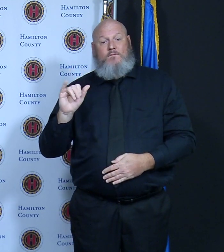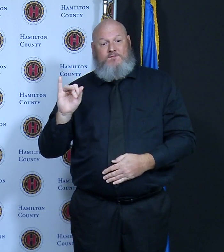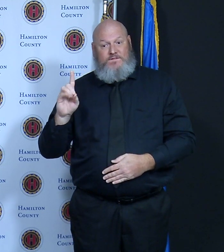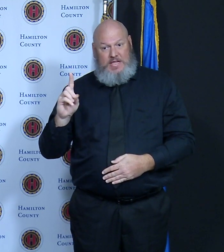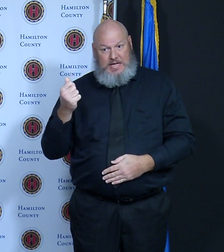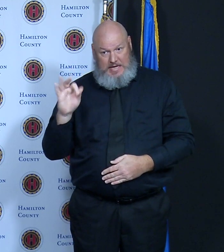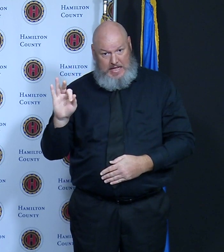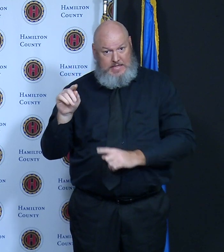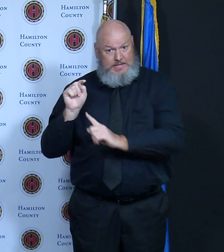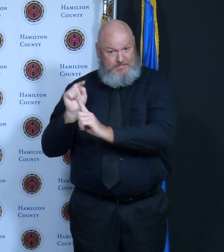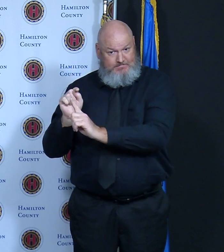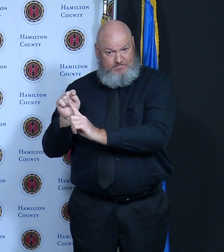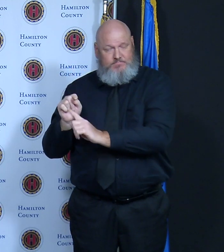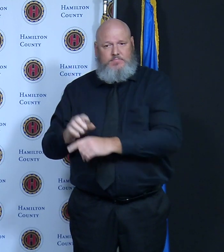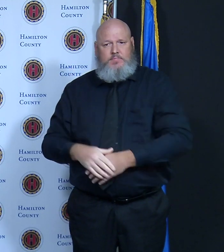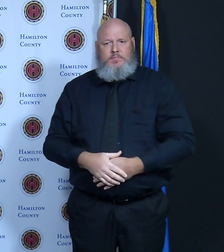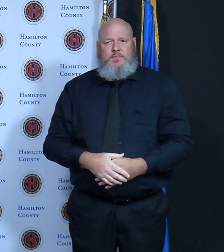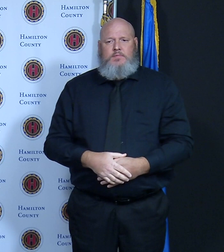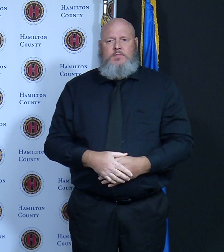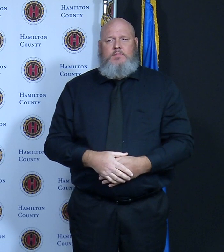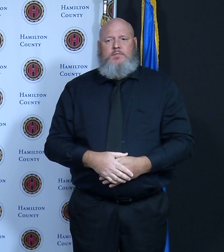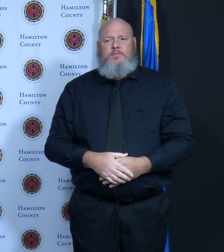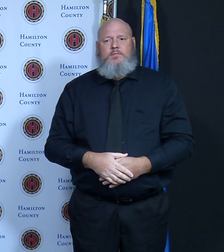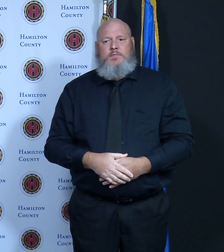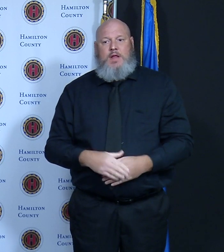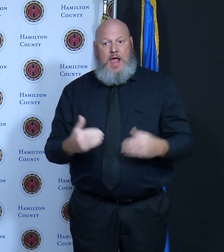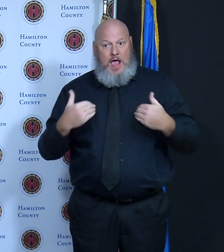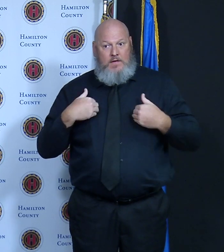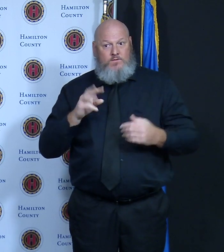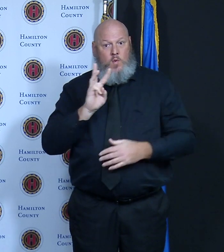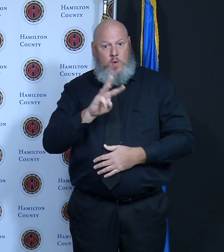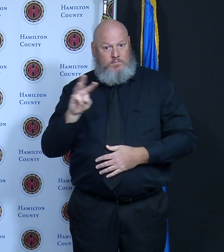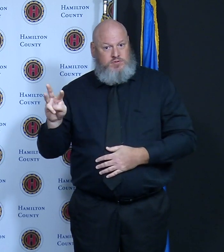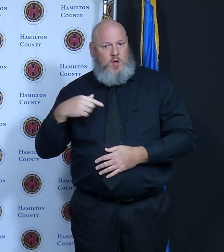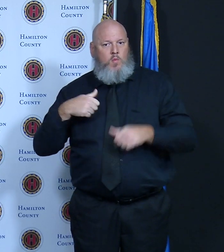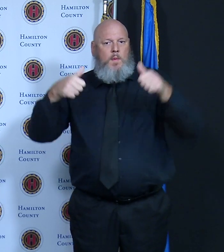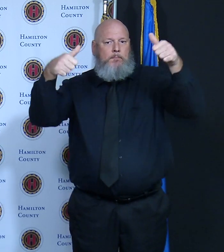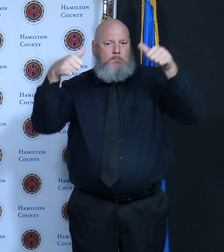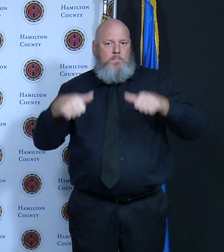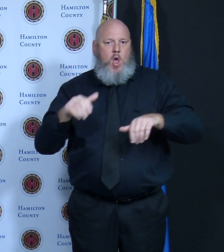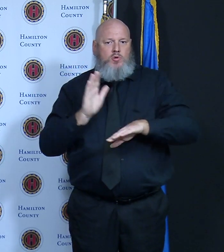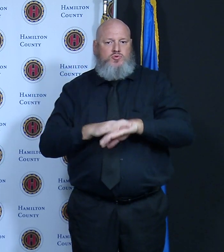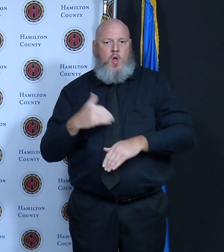we posted it because we knew there was so much traffic at the state level